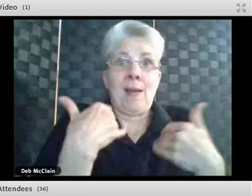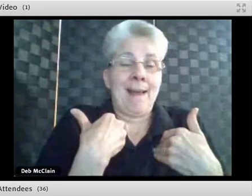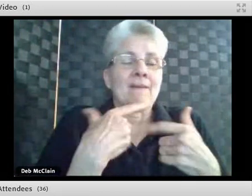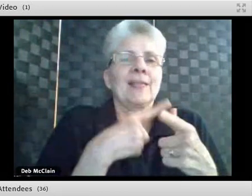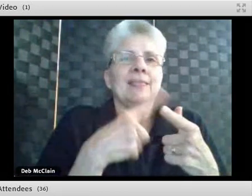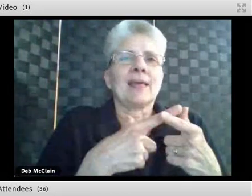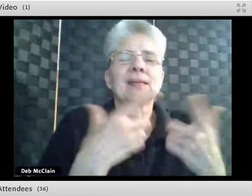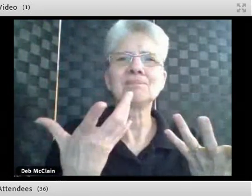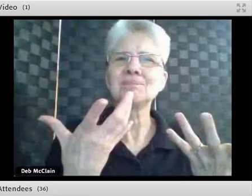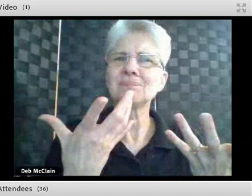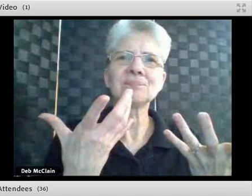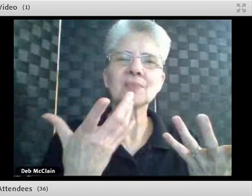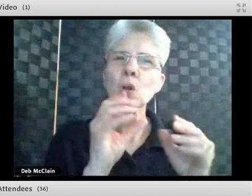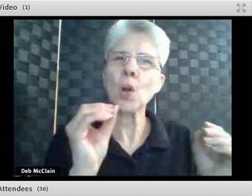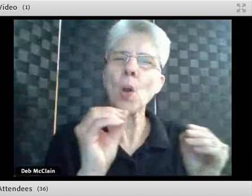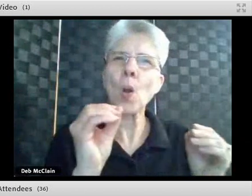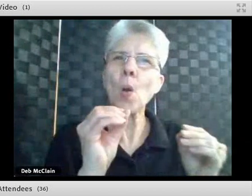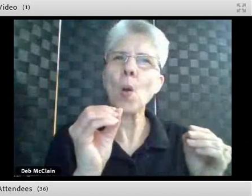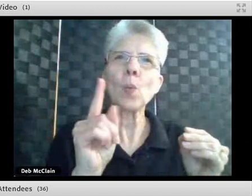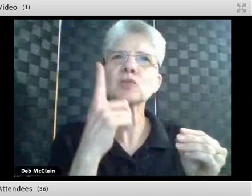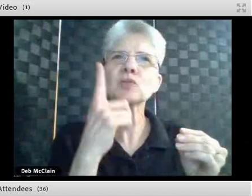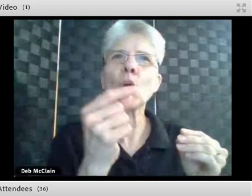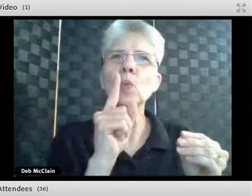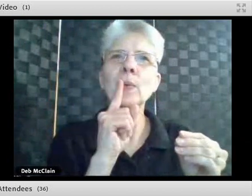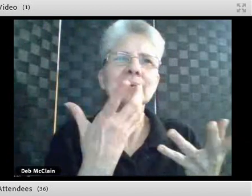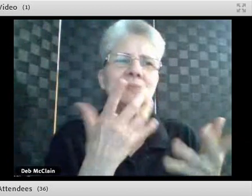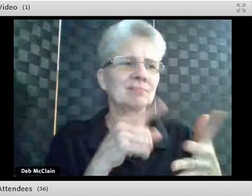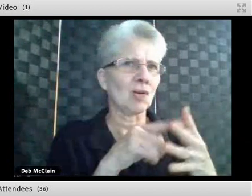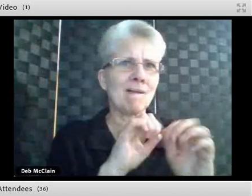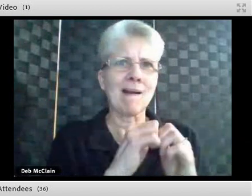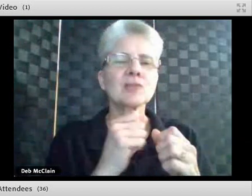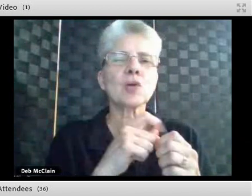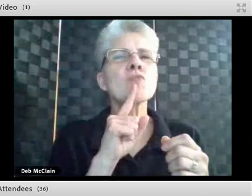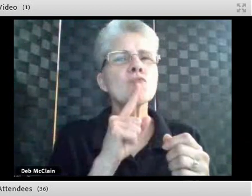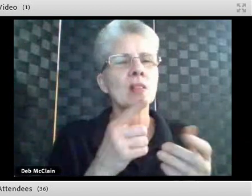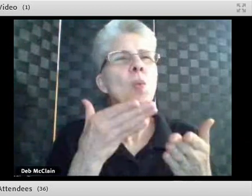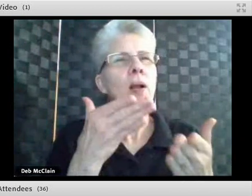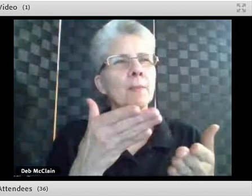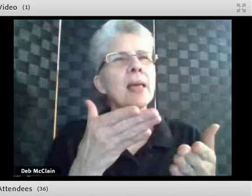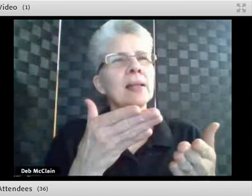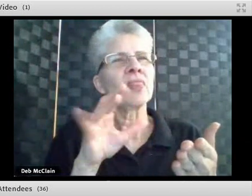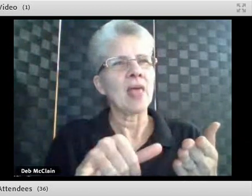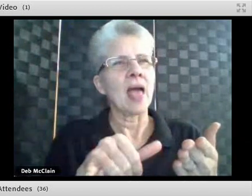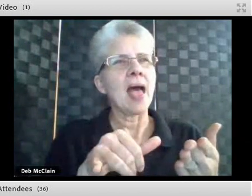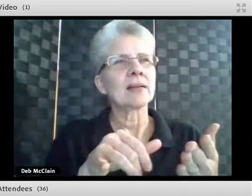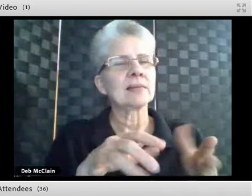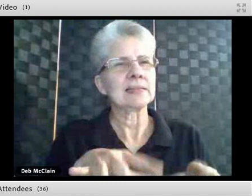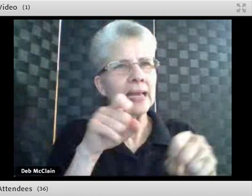then there's nowhere to go really. So I really recommend taking the time